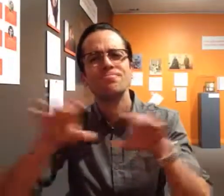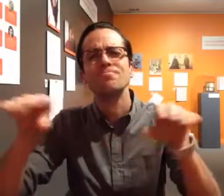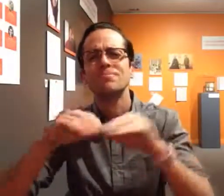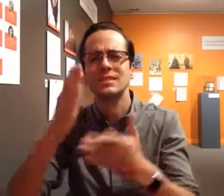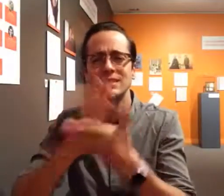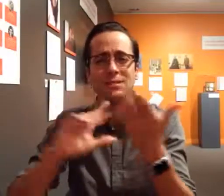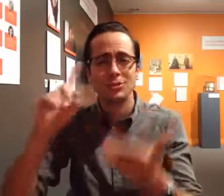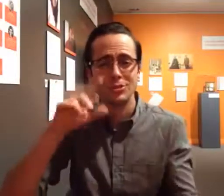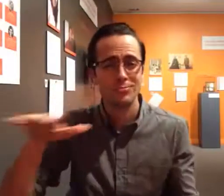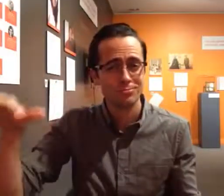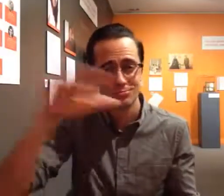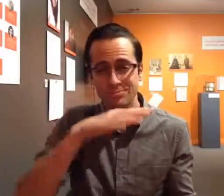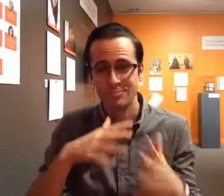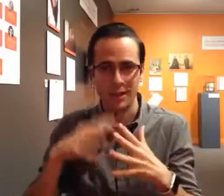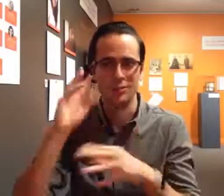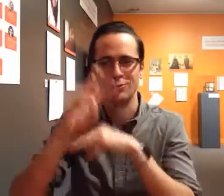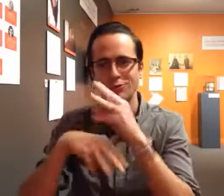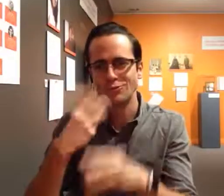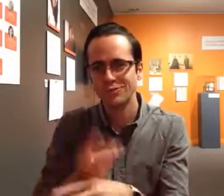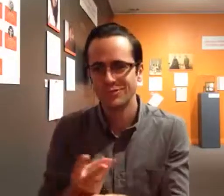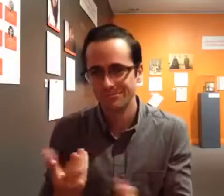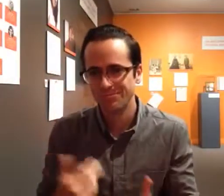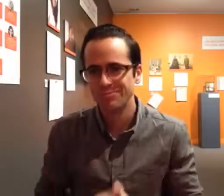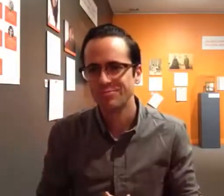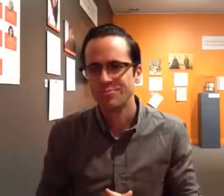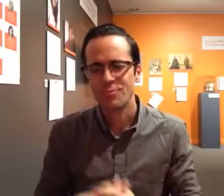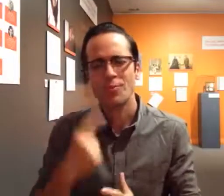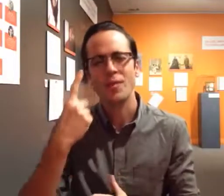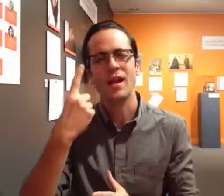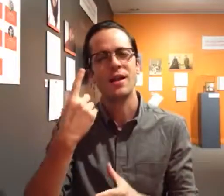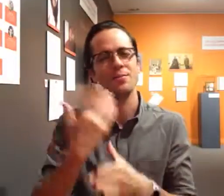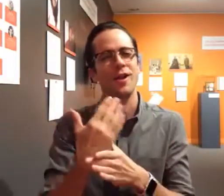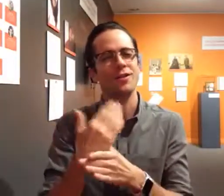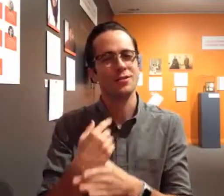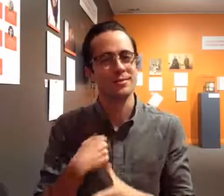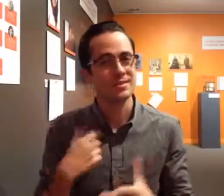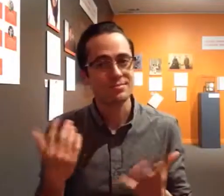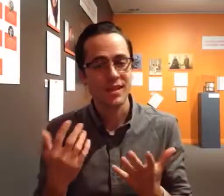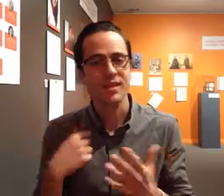and share information in America or even around the world. One thing bothers me, though.